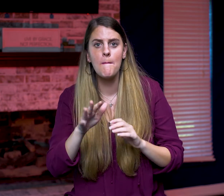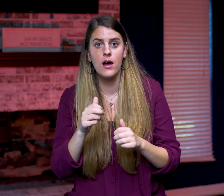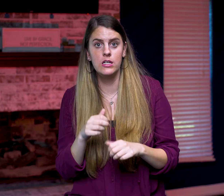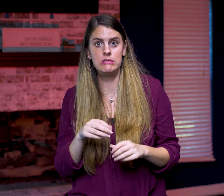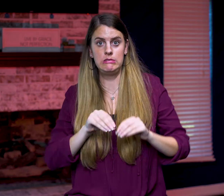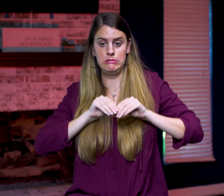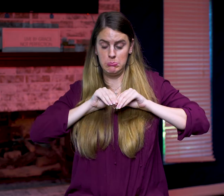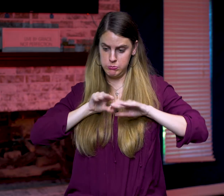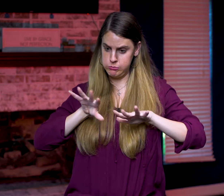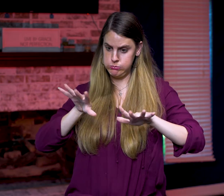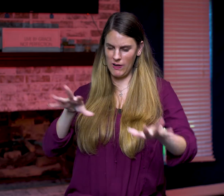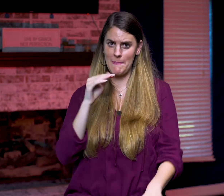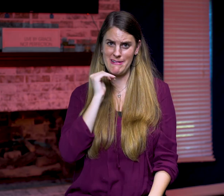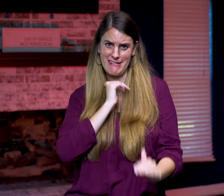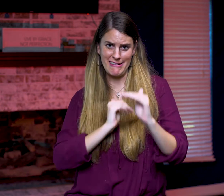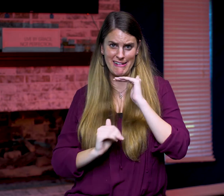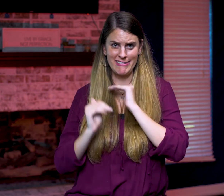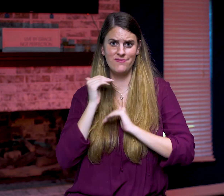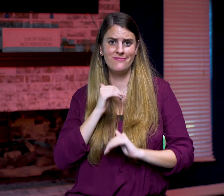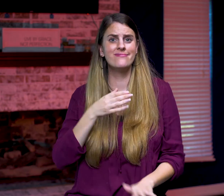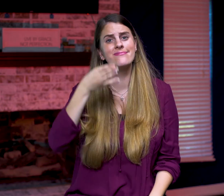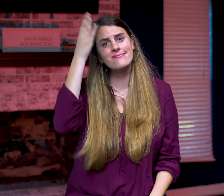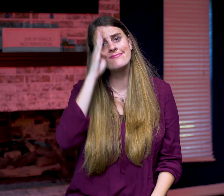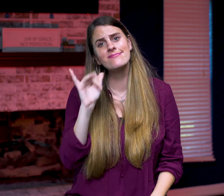community from further spread of the lies.